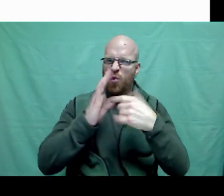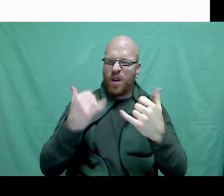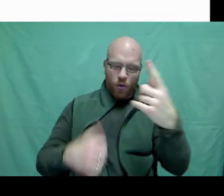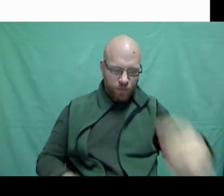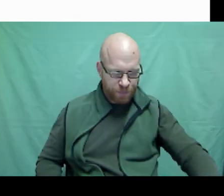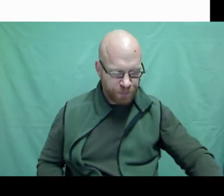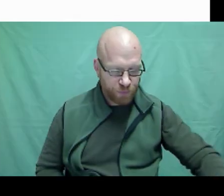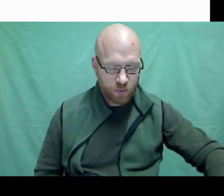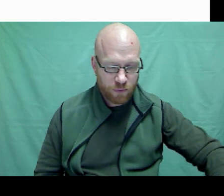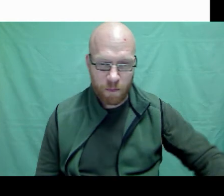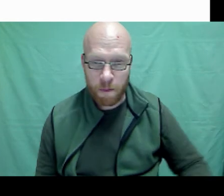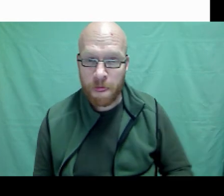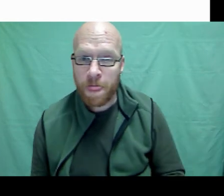to our final answer much quickly.